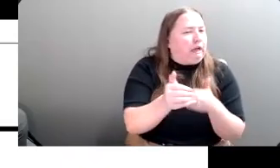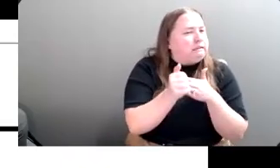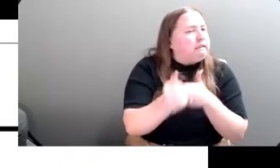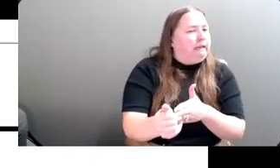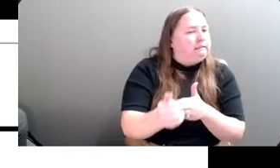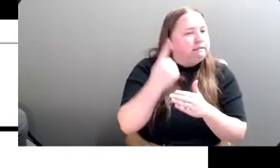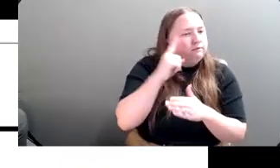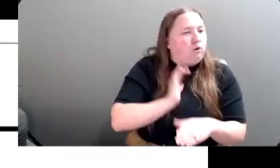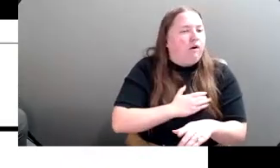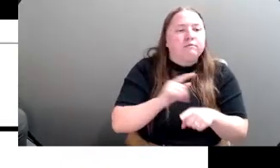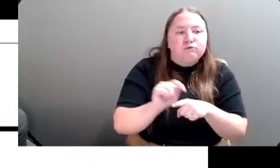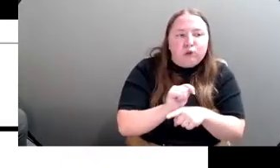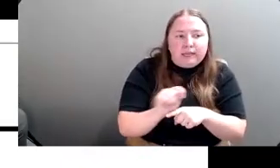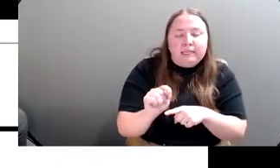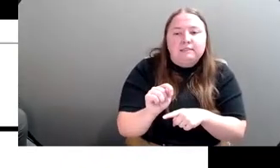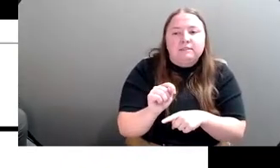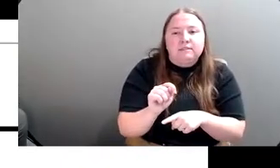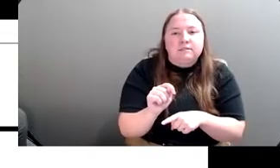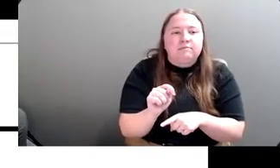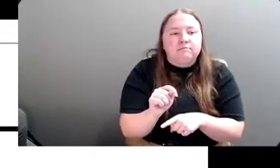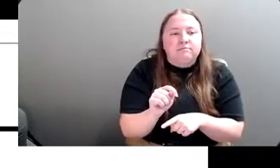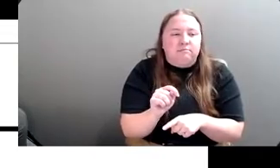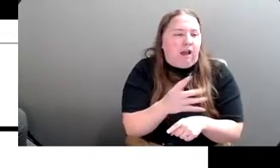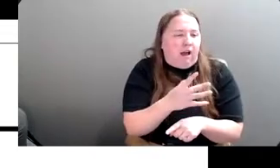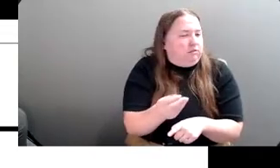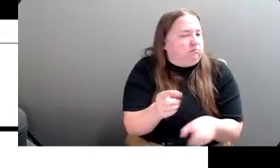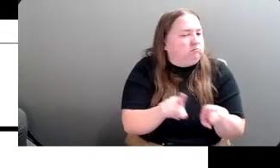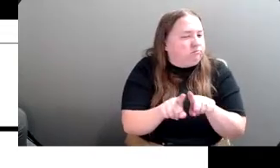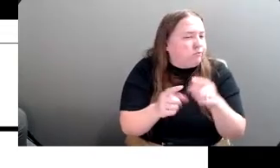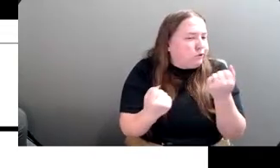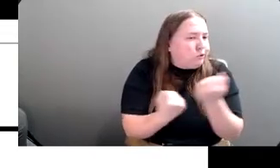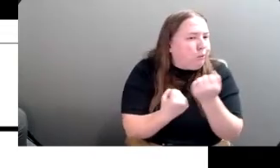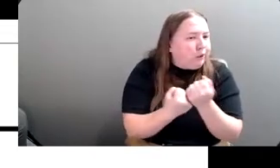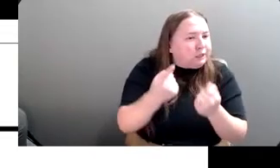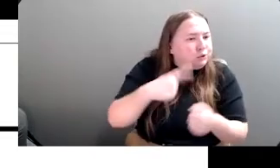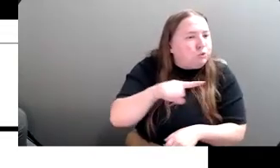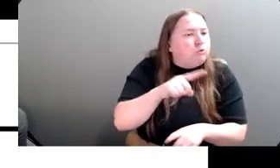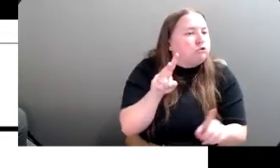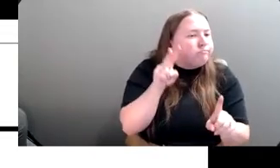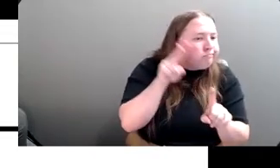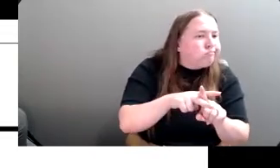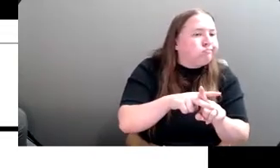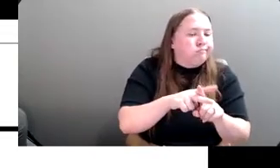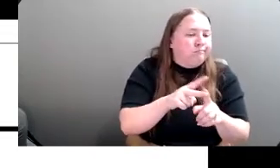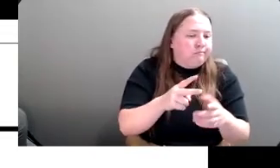And also in, sort of supporting you to implement and integrate RSI into your courses.